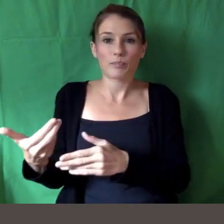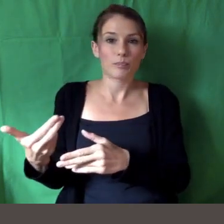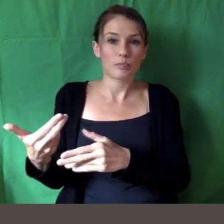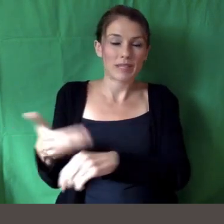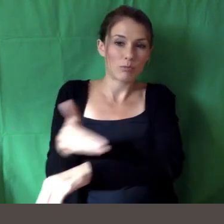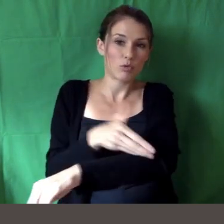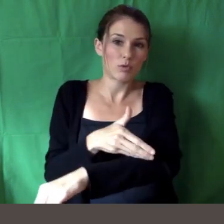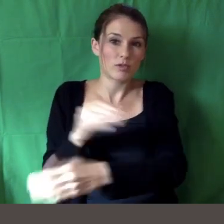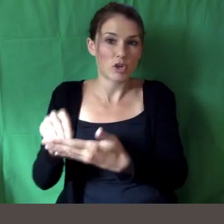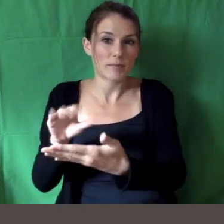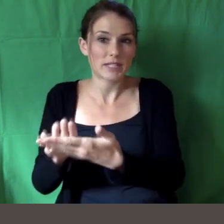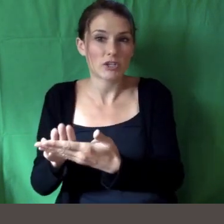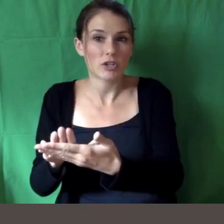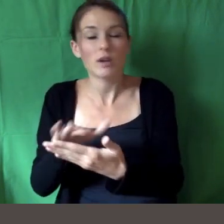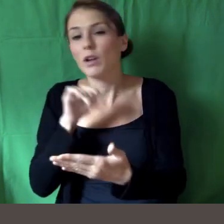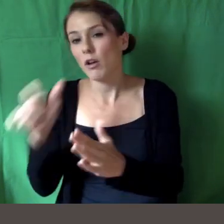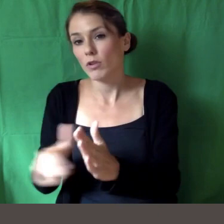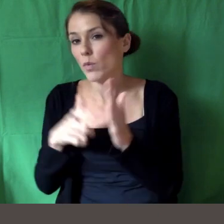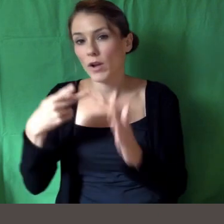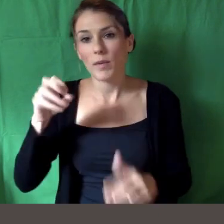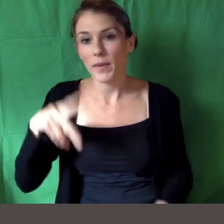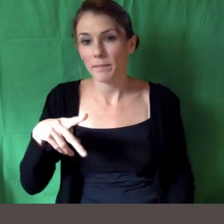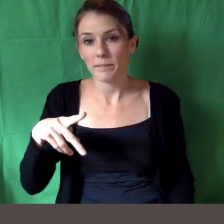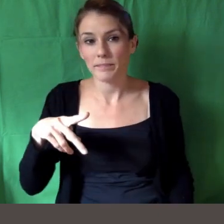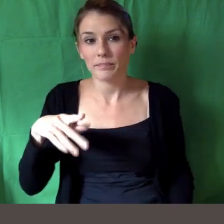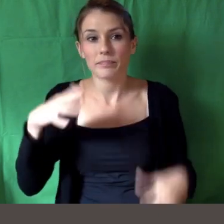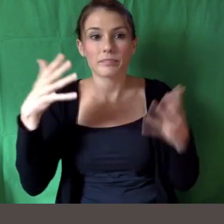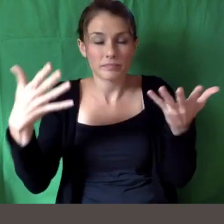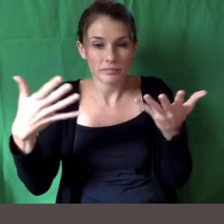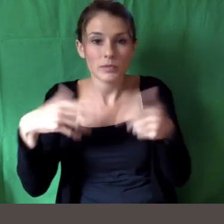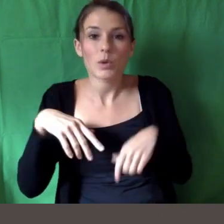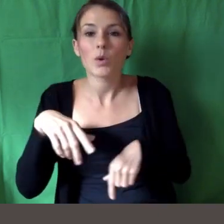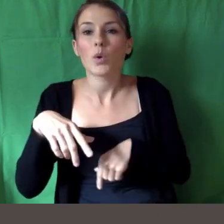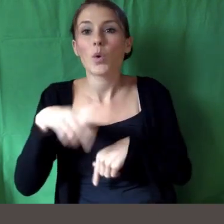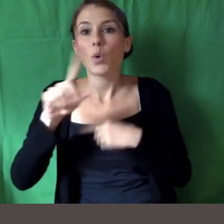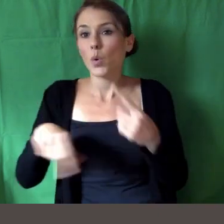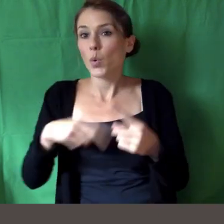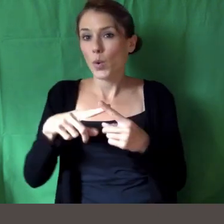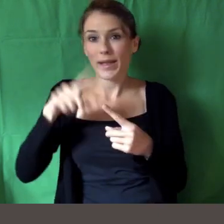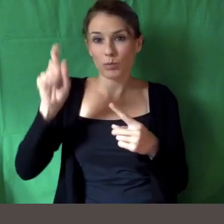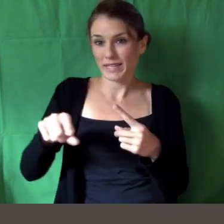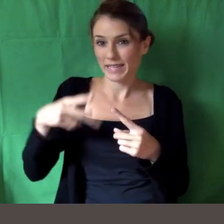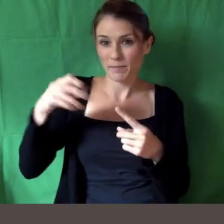but you don't need a PEP for that. Here's where a PEP will be needed.